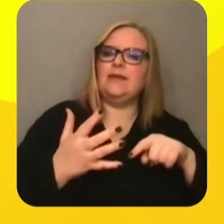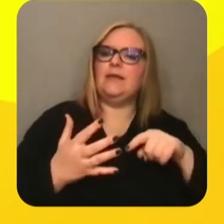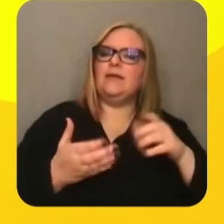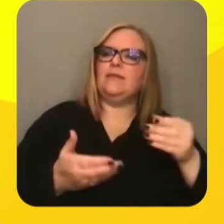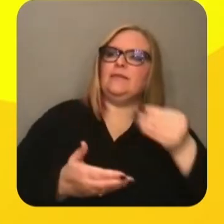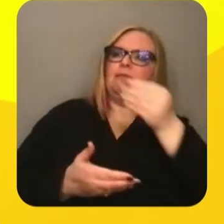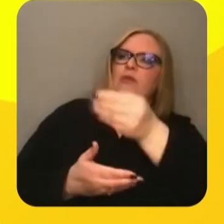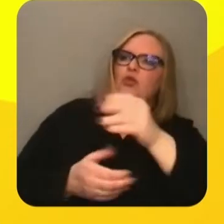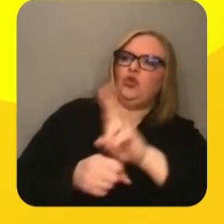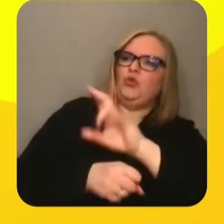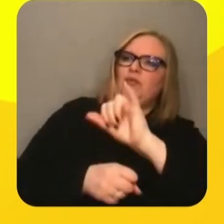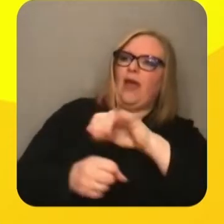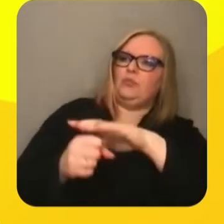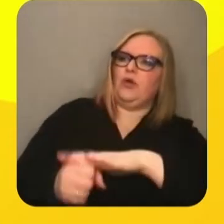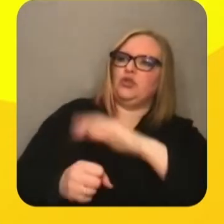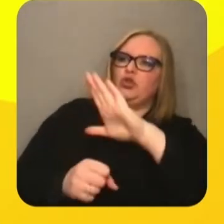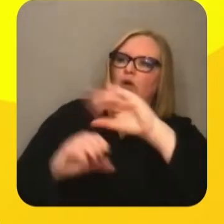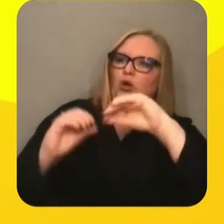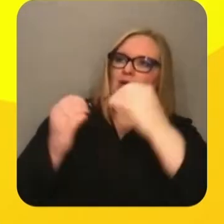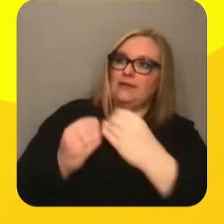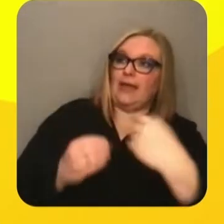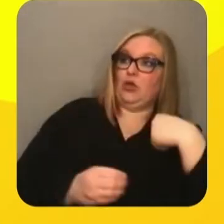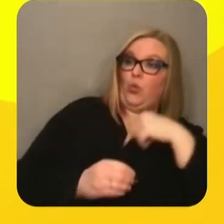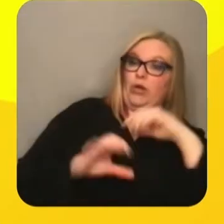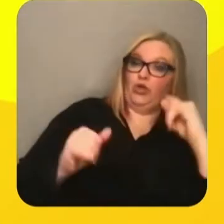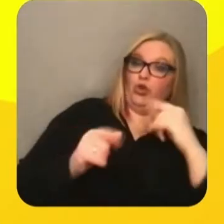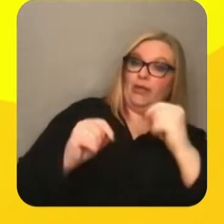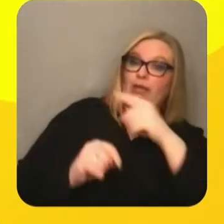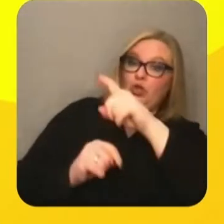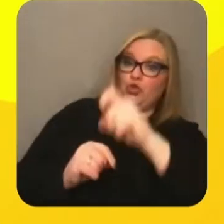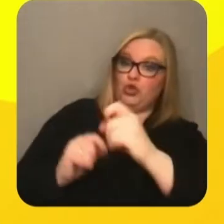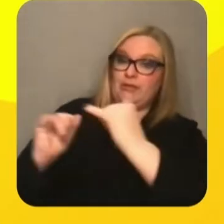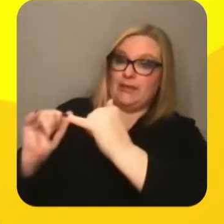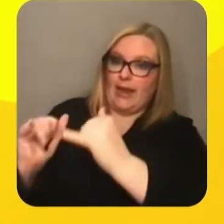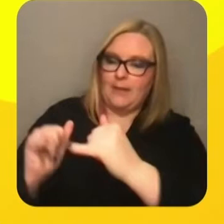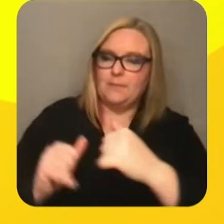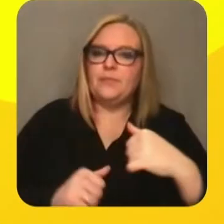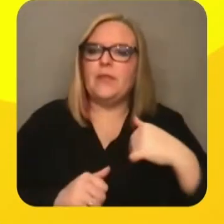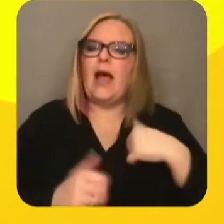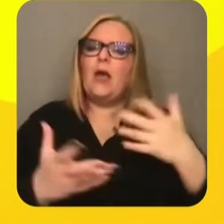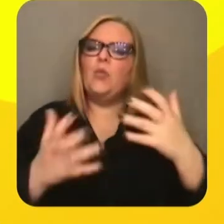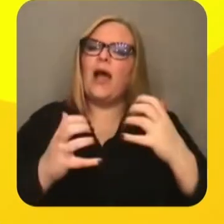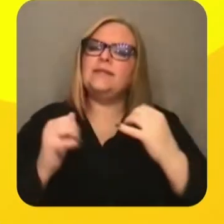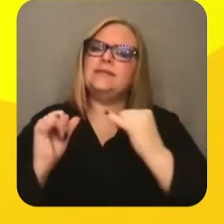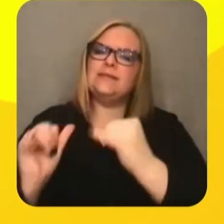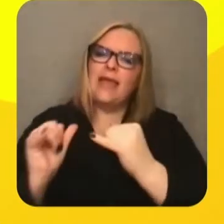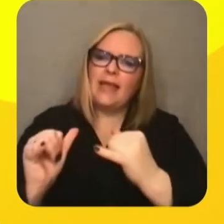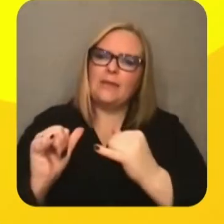You're doing it. We should do it too. And I want that. I want this new thing. I want to be able to say, Google is doing this. We need to do it.